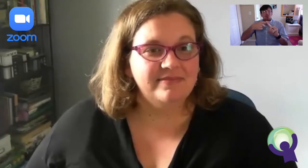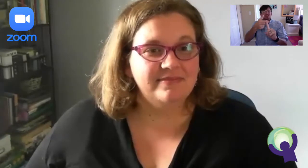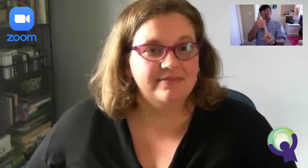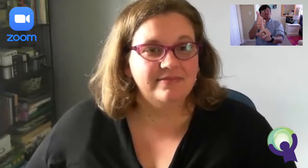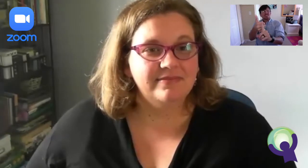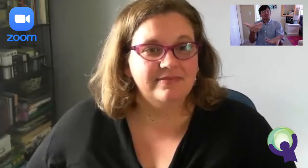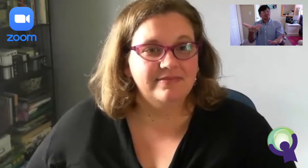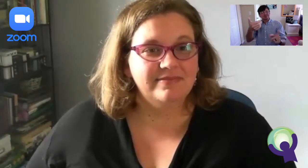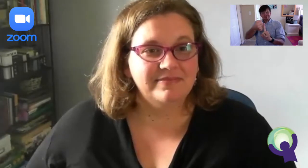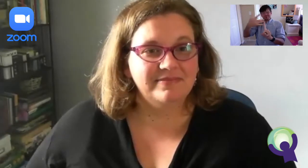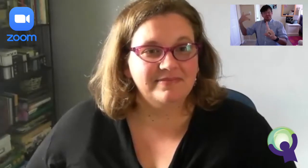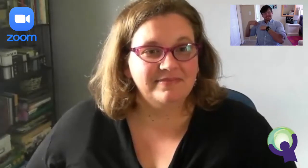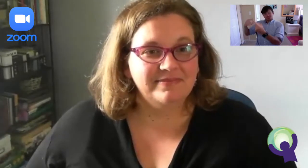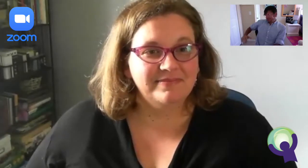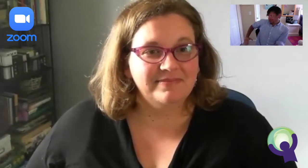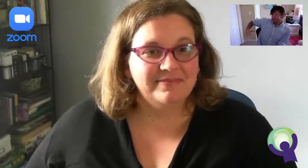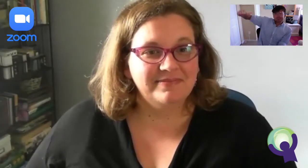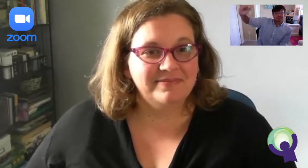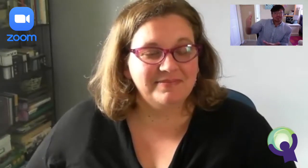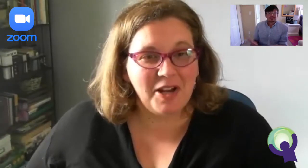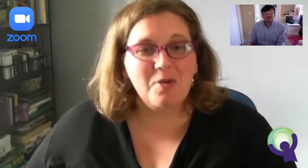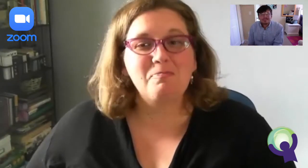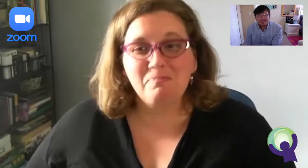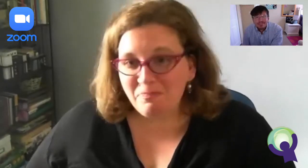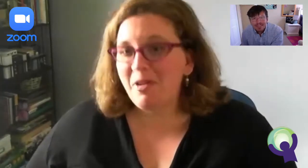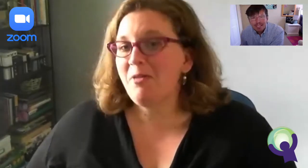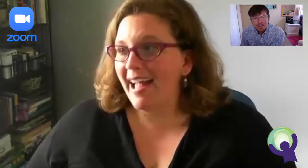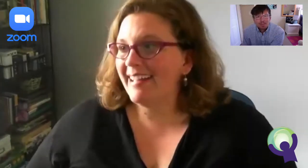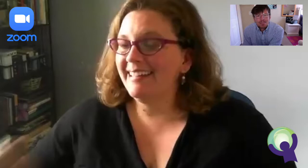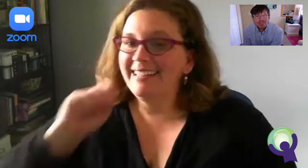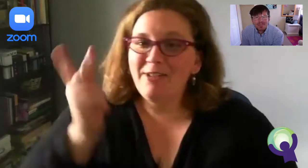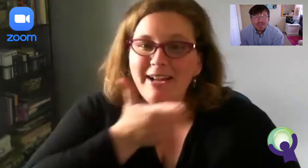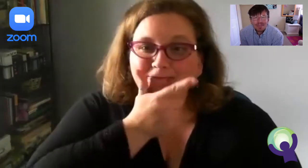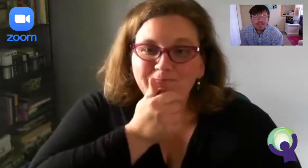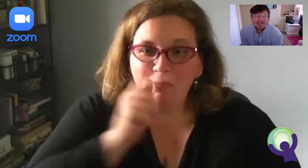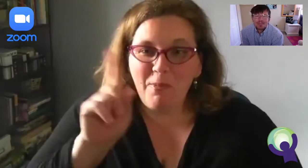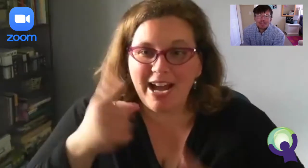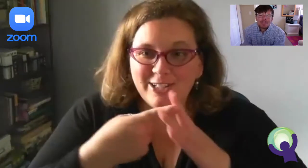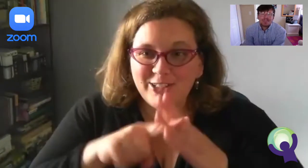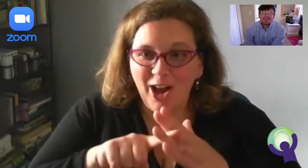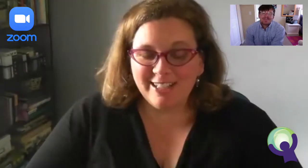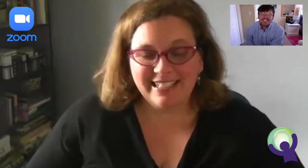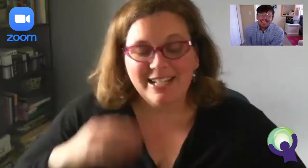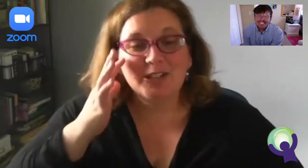we get going, as you're introducing yourself..let us know about your background. Where you grow up, etc.